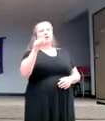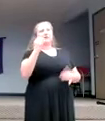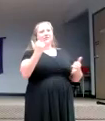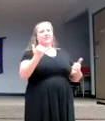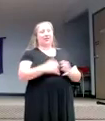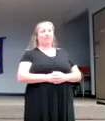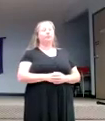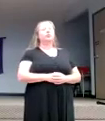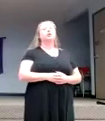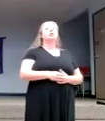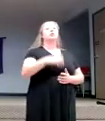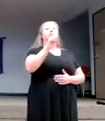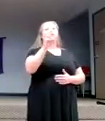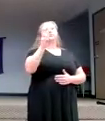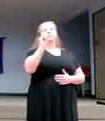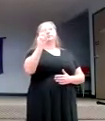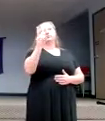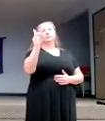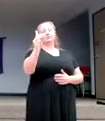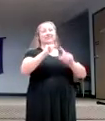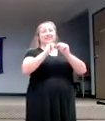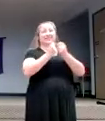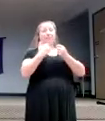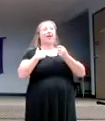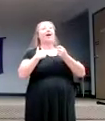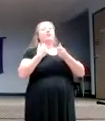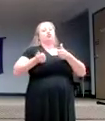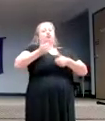From the Elsinore Valley Water District team, we have General Manager Greg Thomas back here